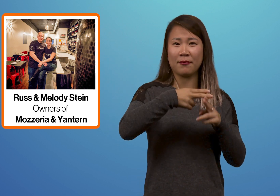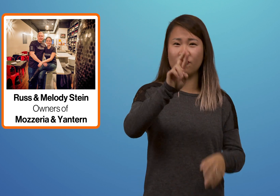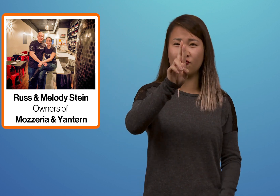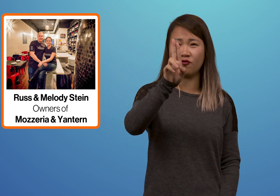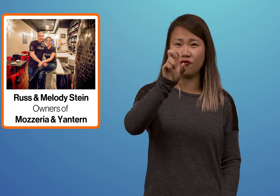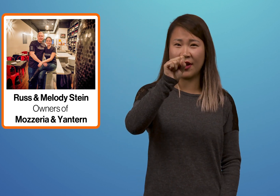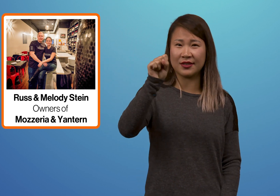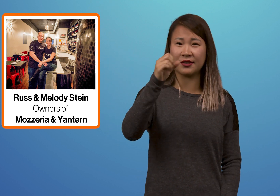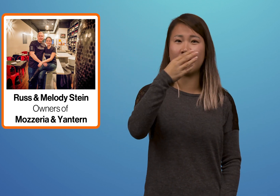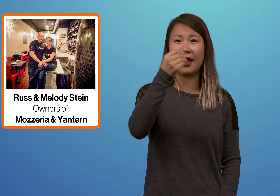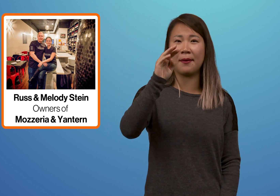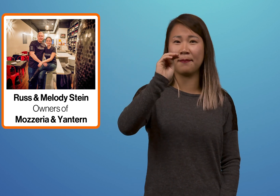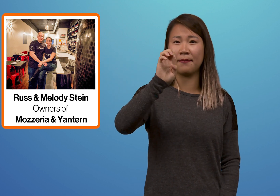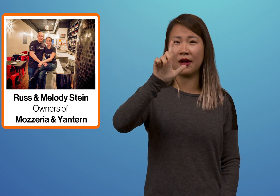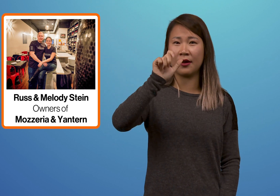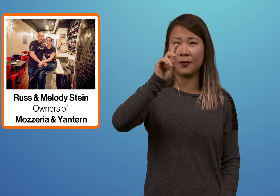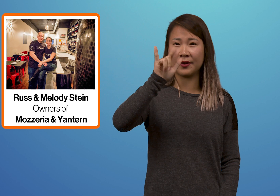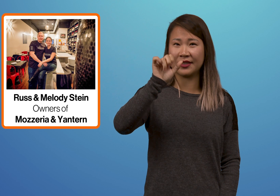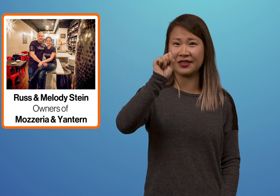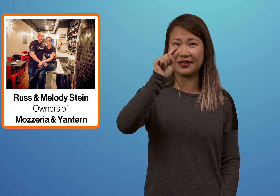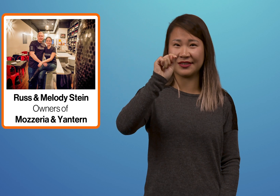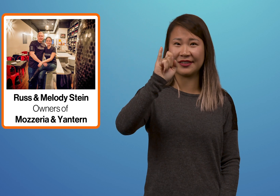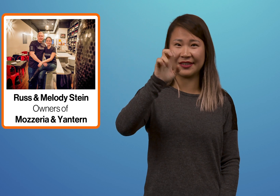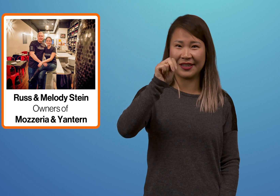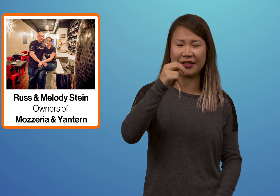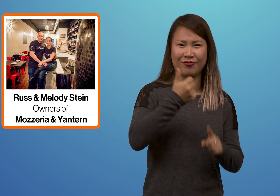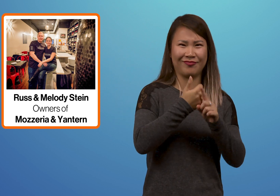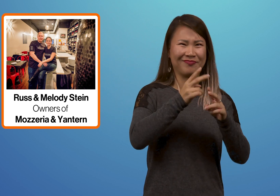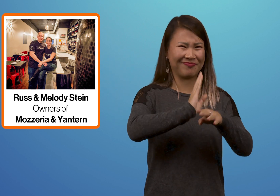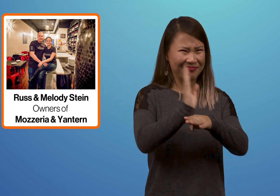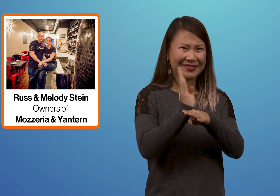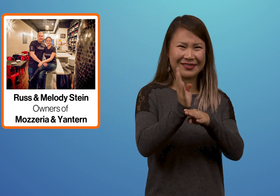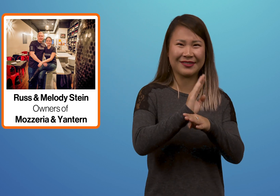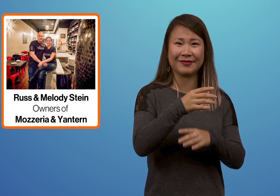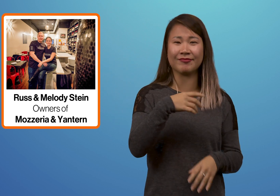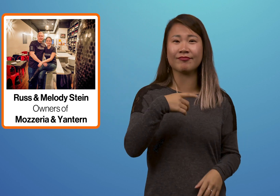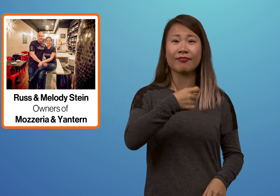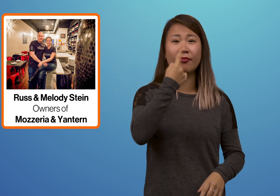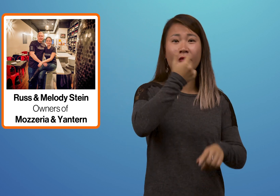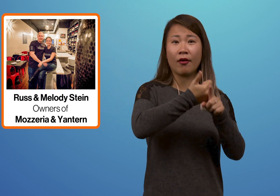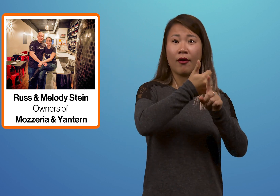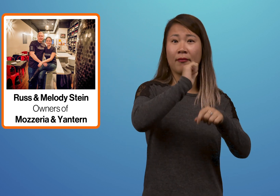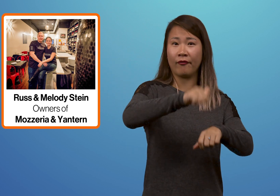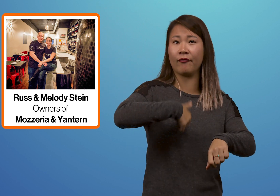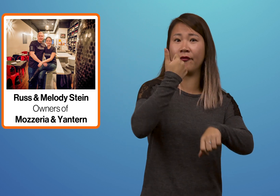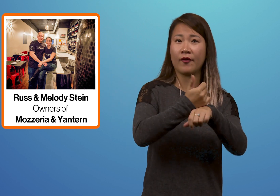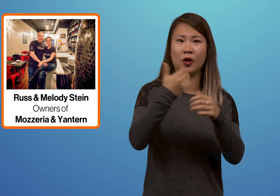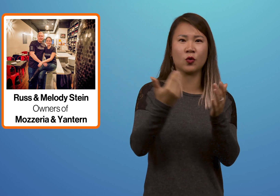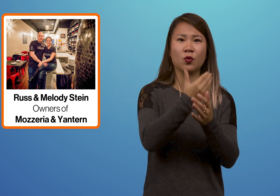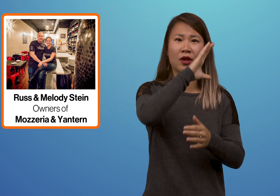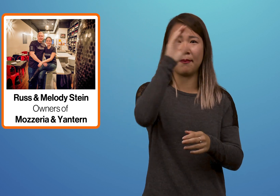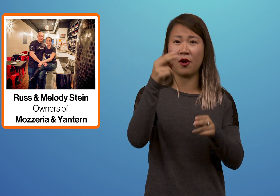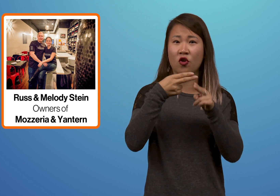Well, the owners, Russ and Melody Stein, have been pretty busy!